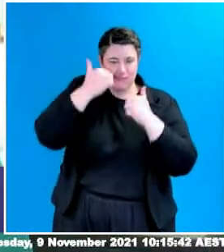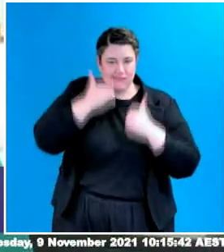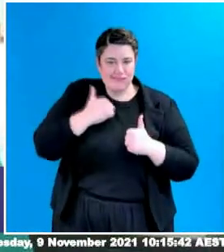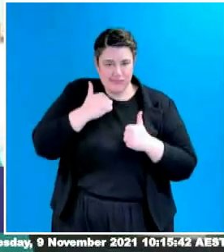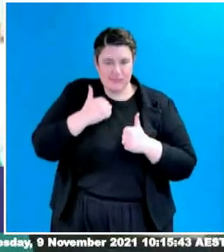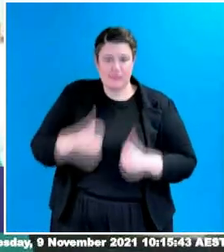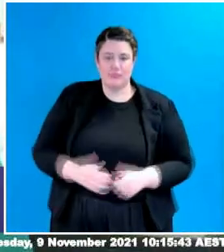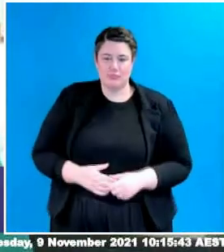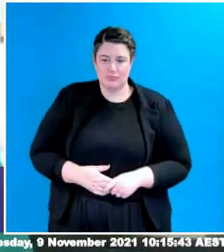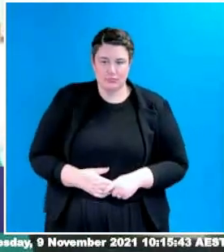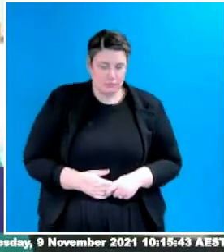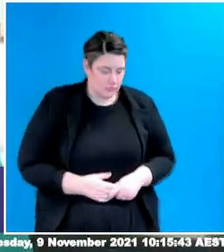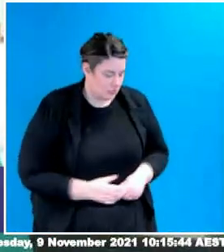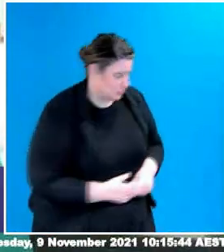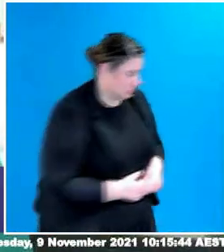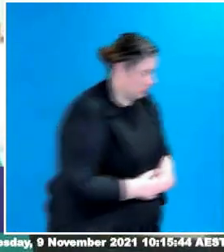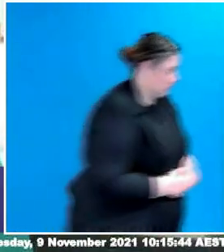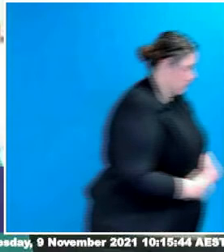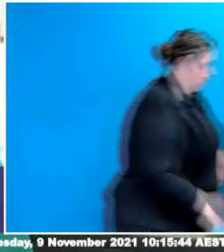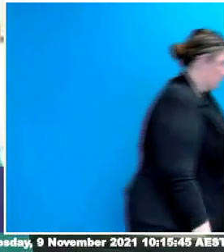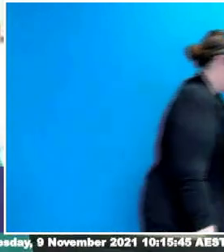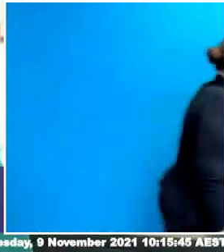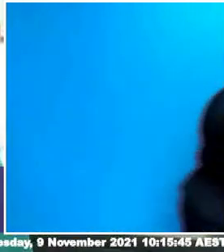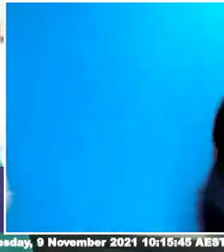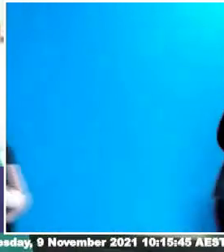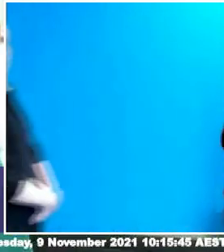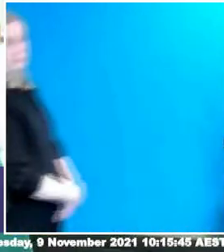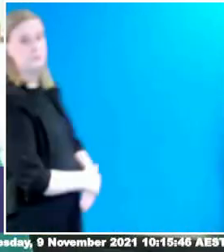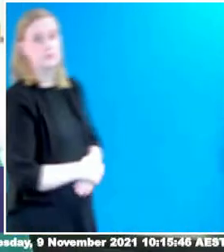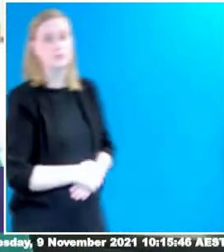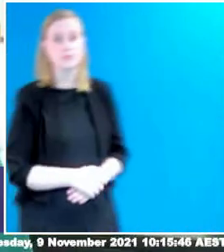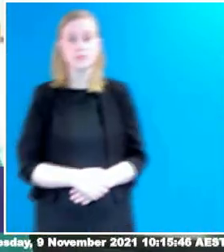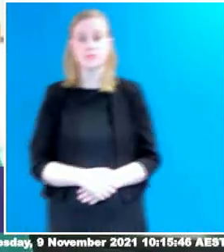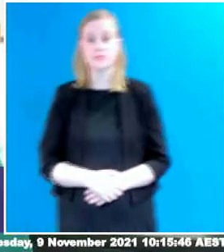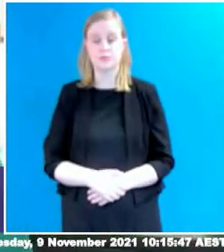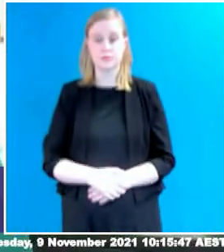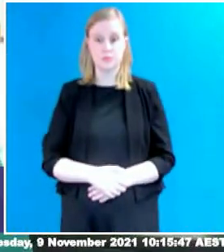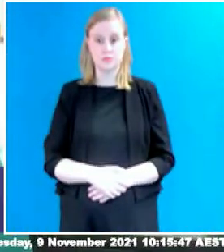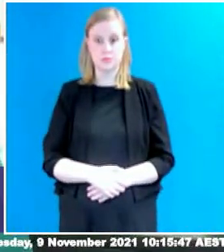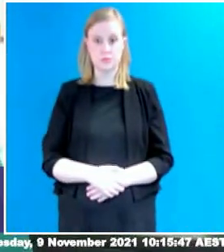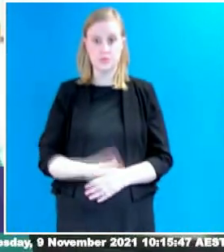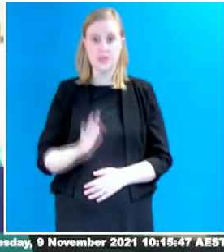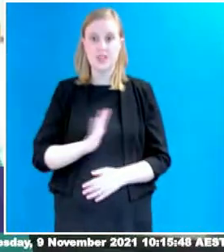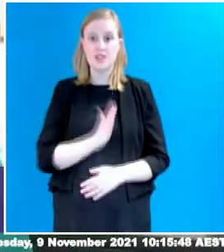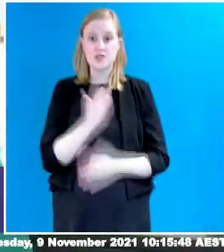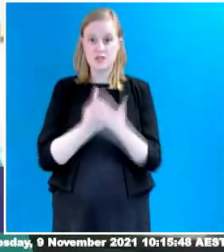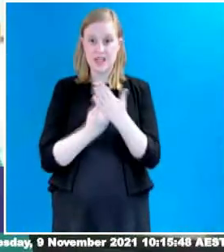An interesting study was the Auditor-General's in 2019 of implementation of the Human Rights Act.